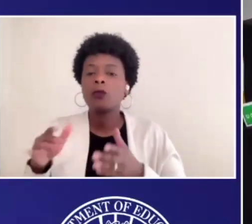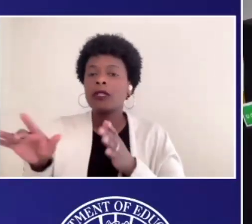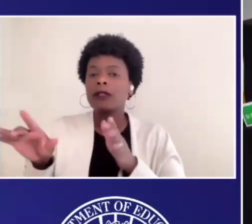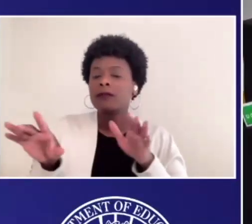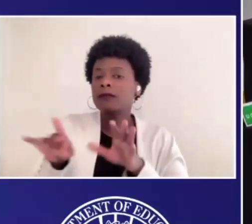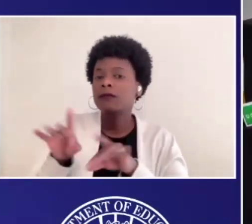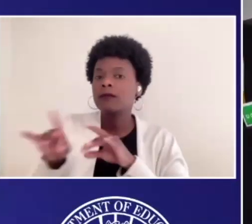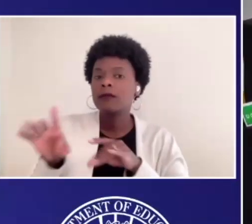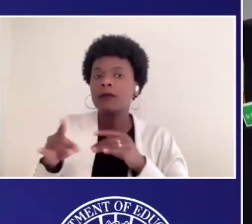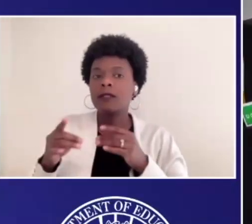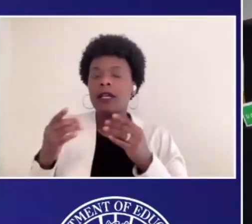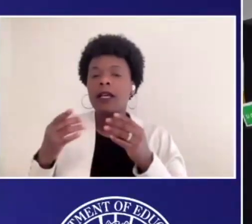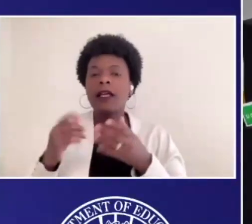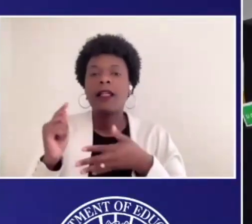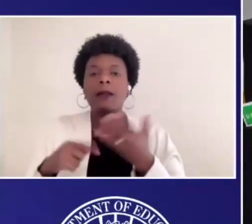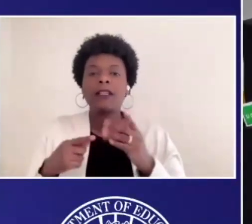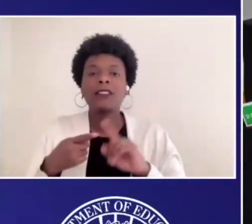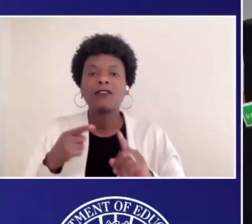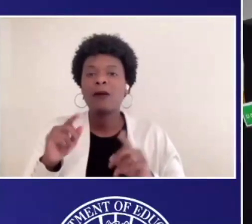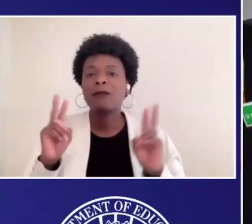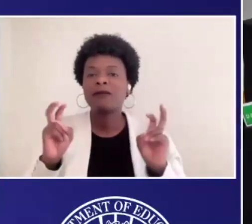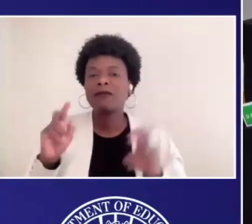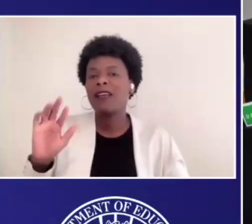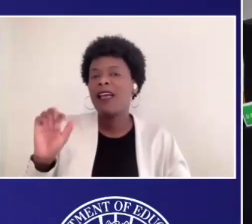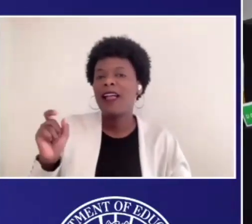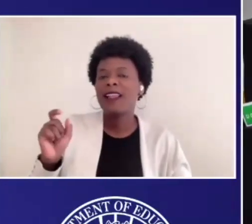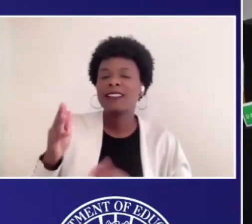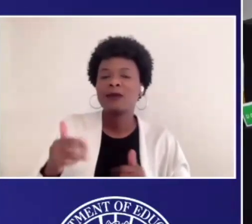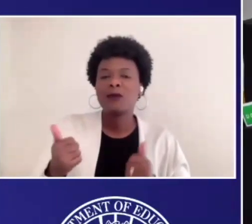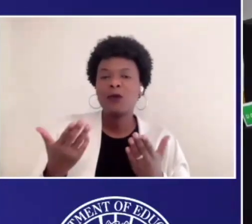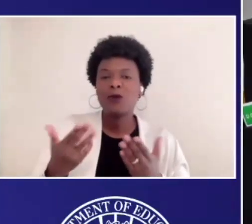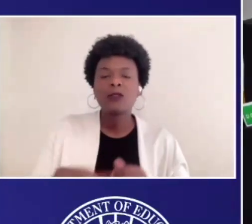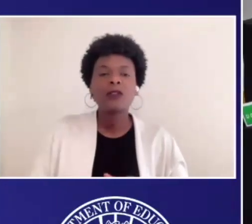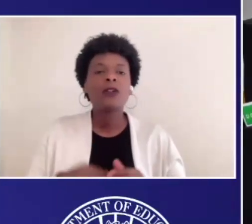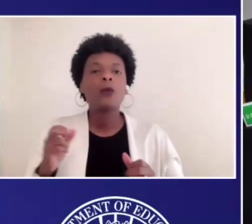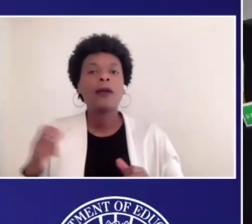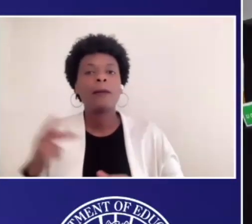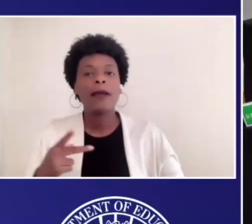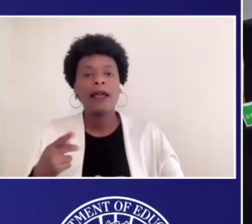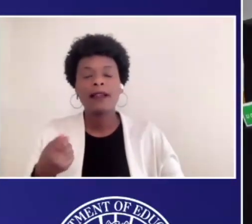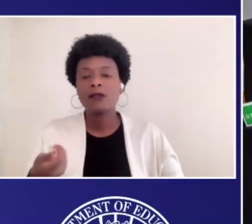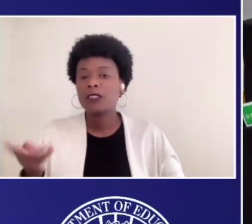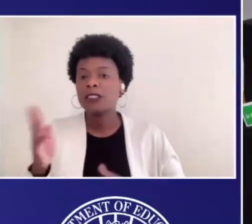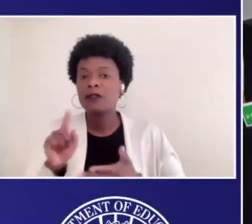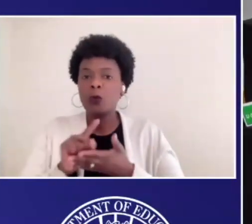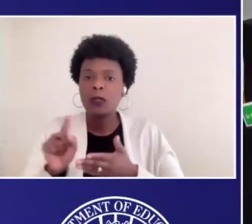affectionately now call Alex's proposal and went back over the last several weeks and really thought about it. We thought about